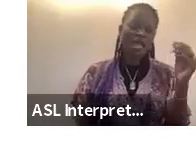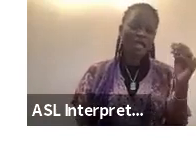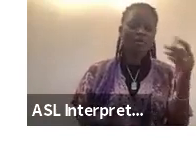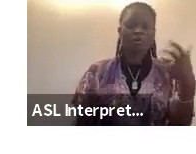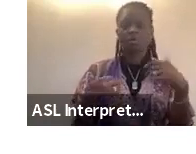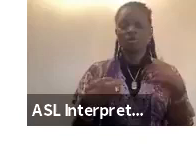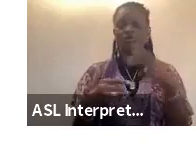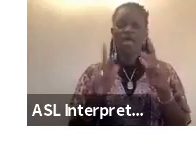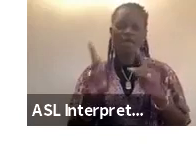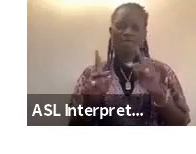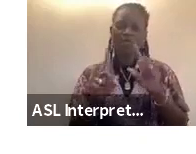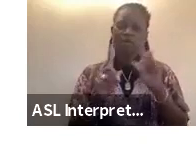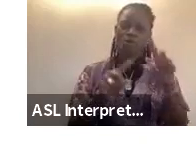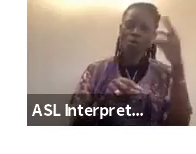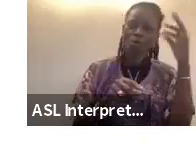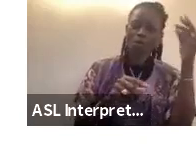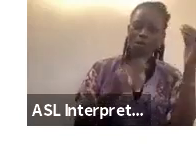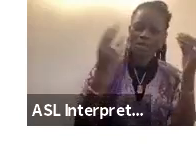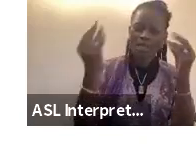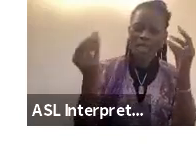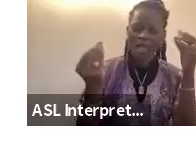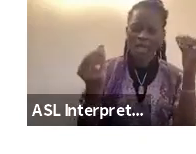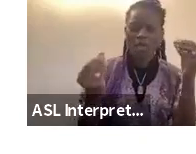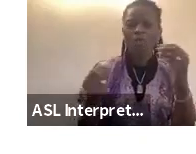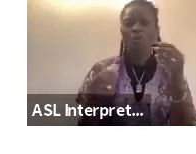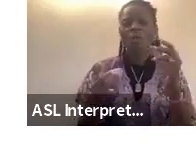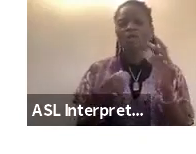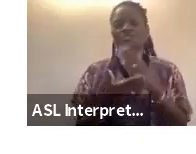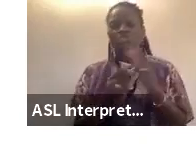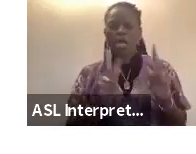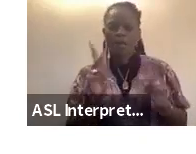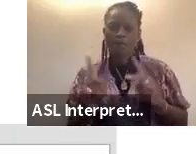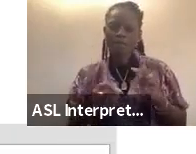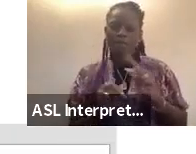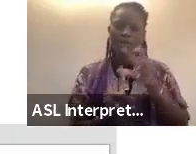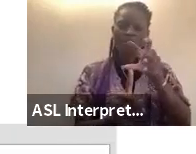venues and retail and other community locations.